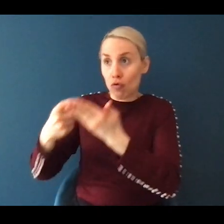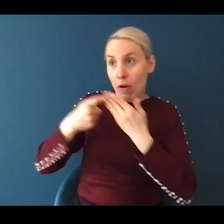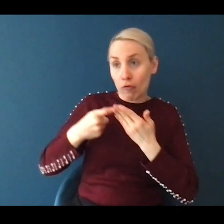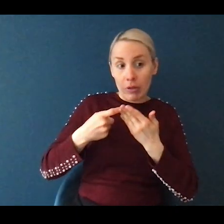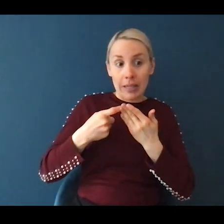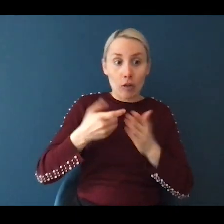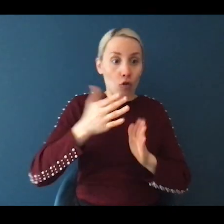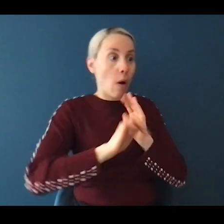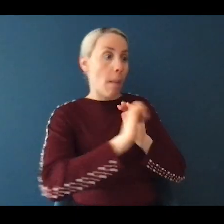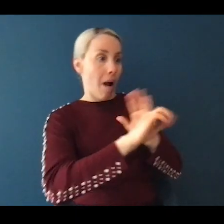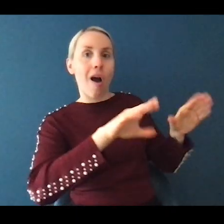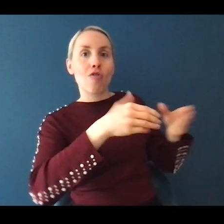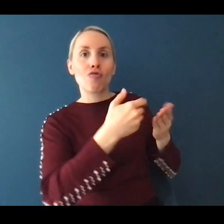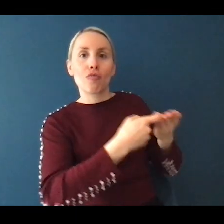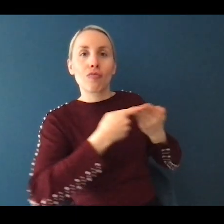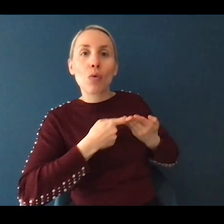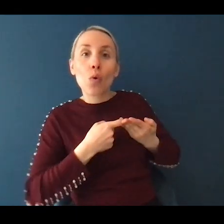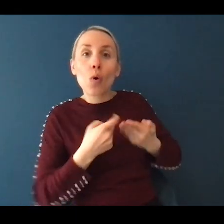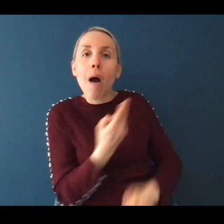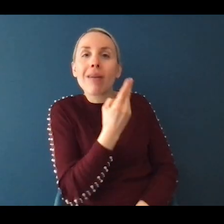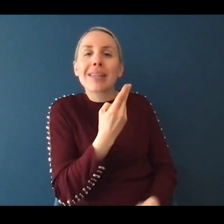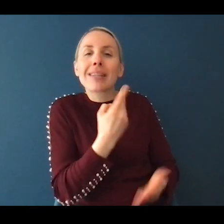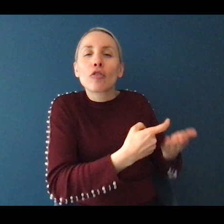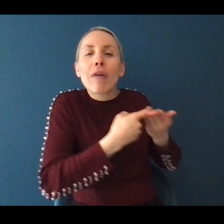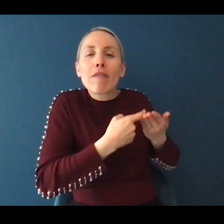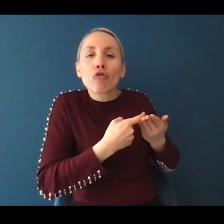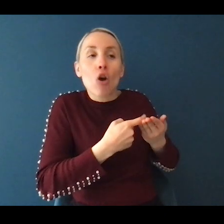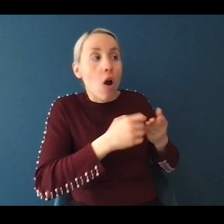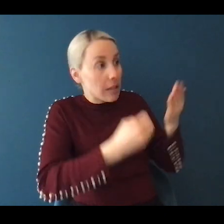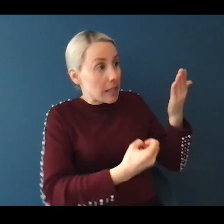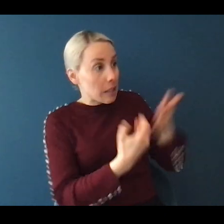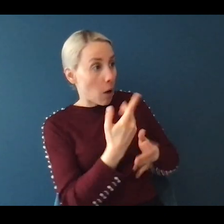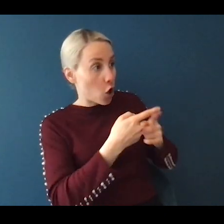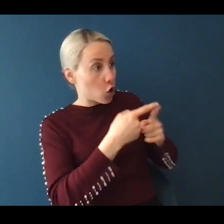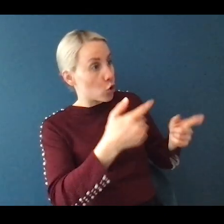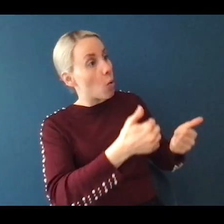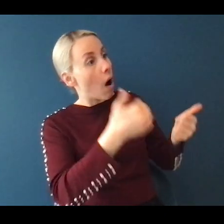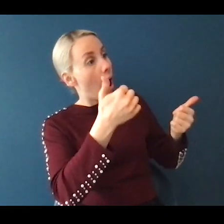group itself artistic references that inspired them that then I would allow that to inspire